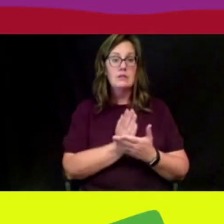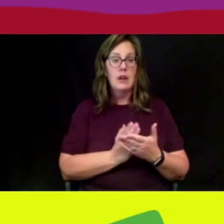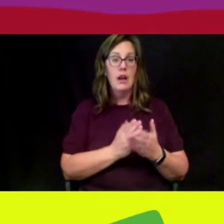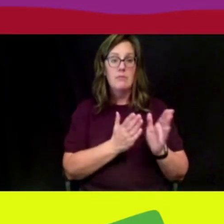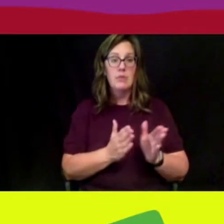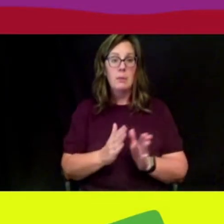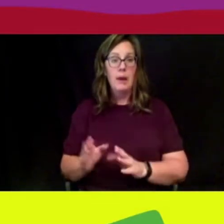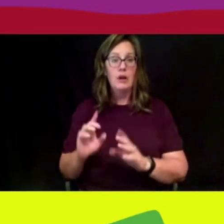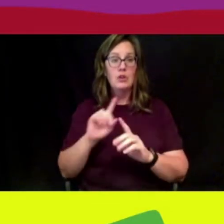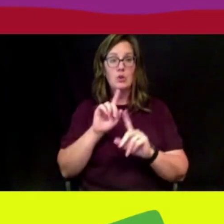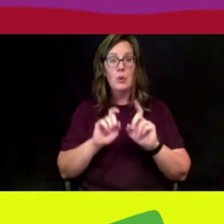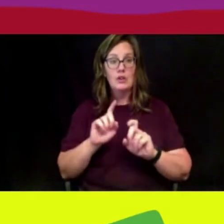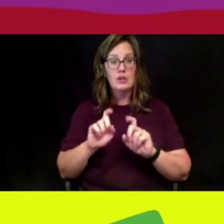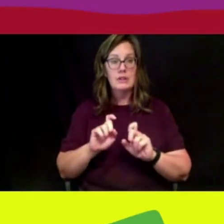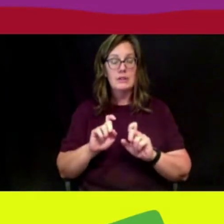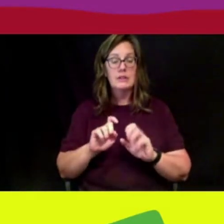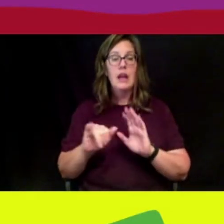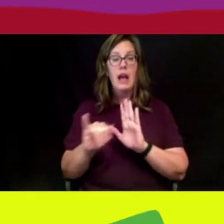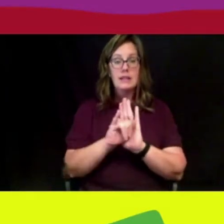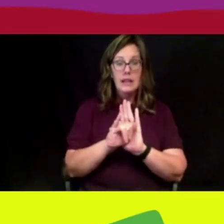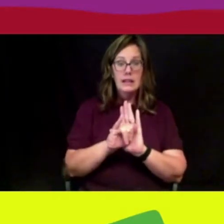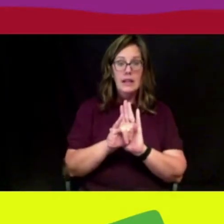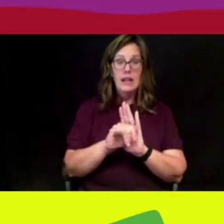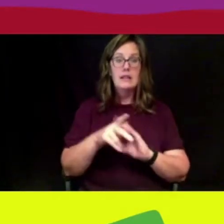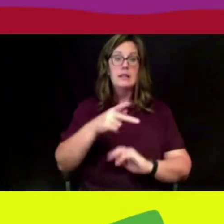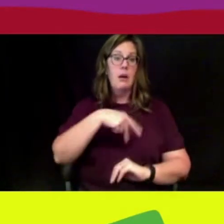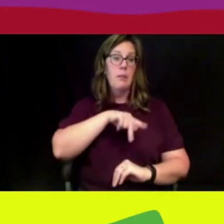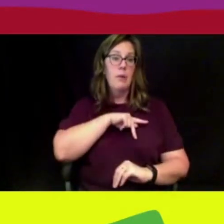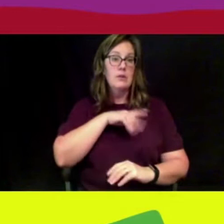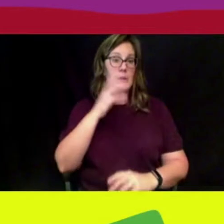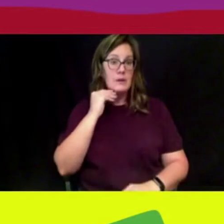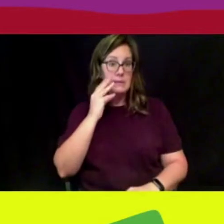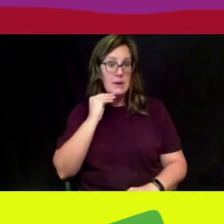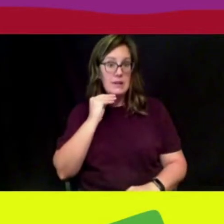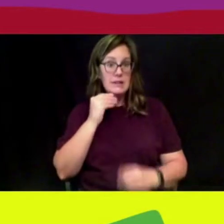on different identities personal experiences the coming out experience and a lot more